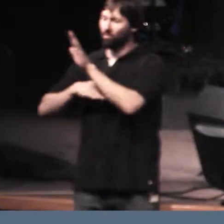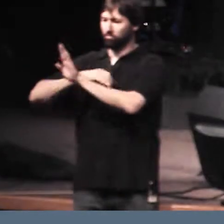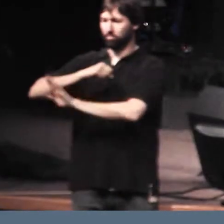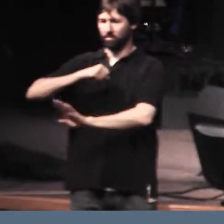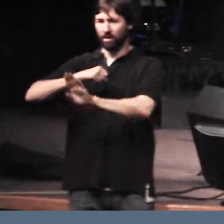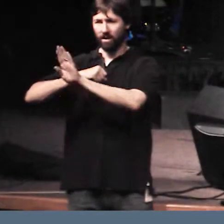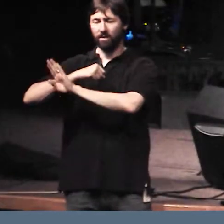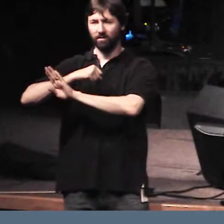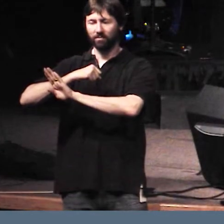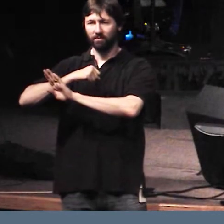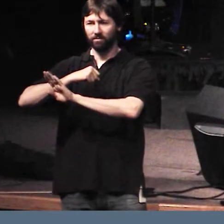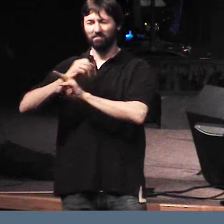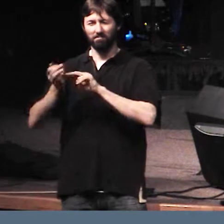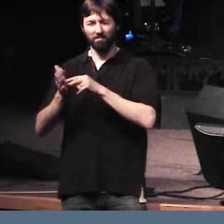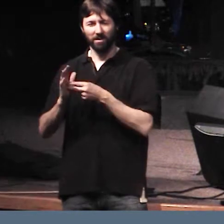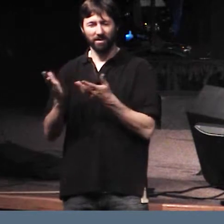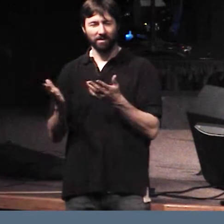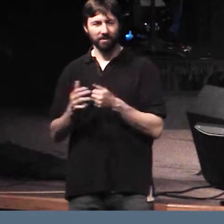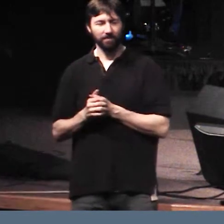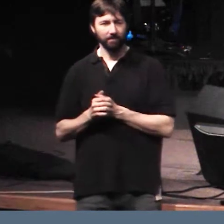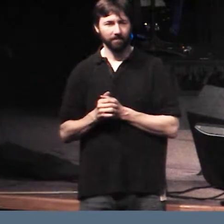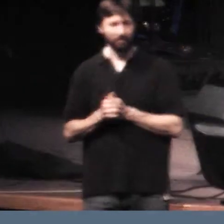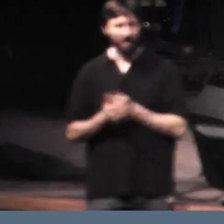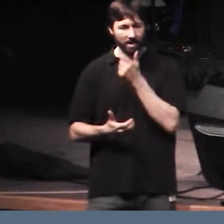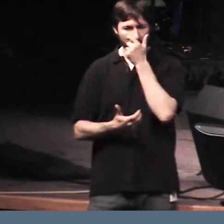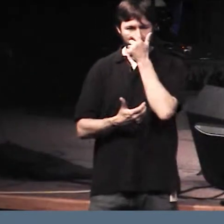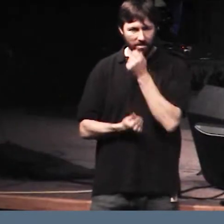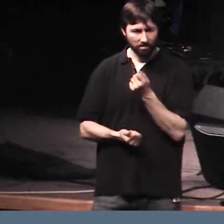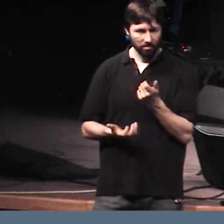and that's what's going on and so it's interesting what